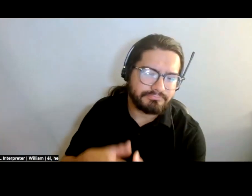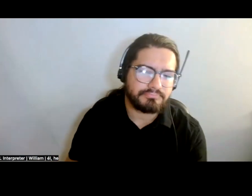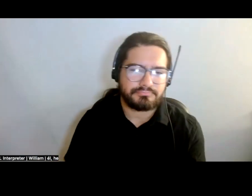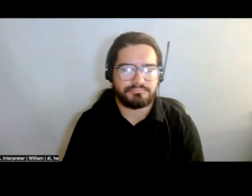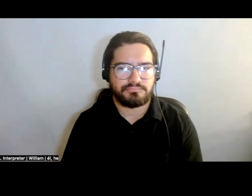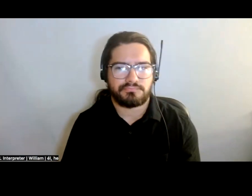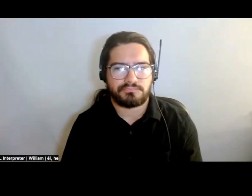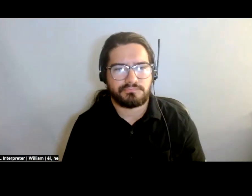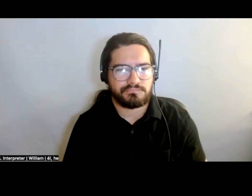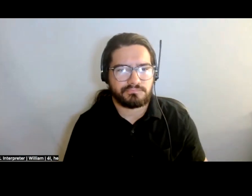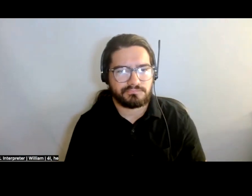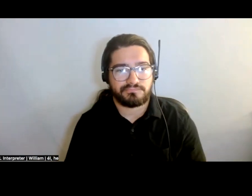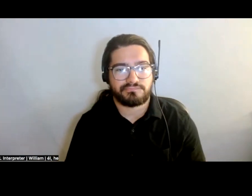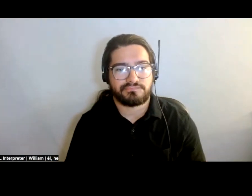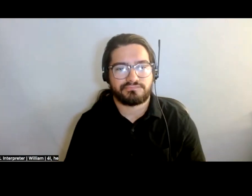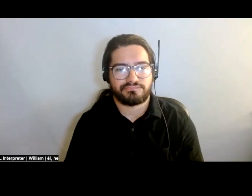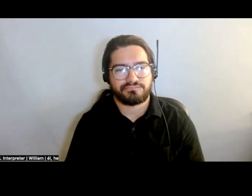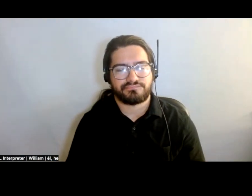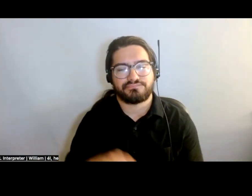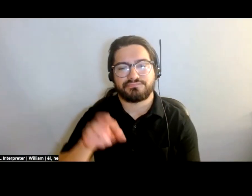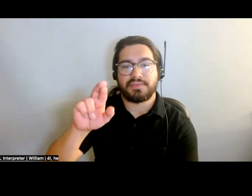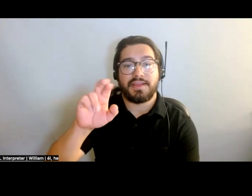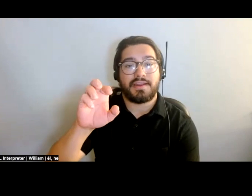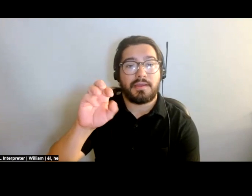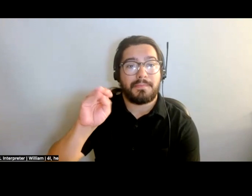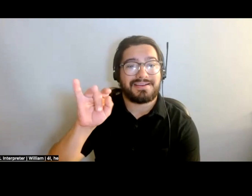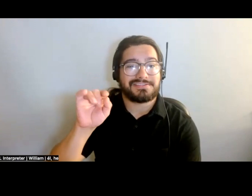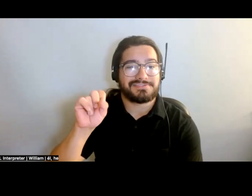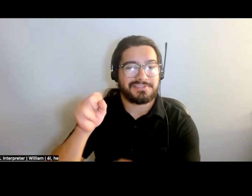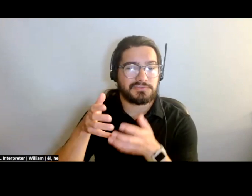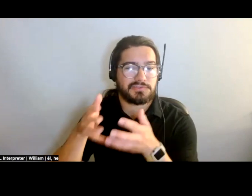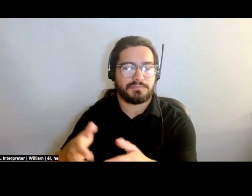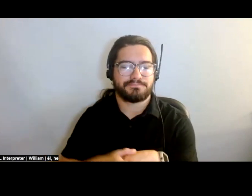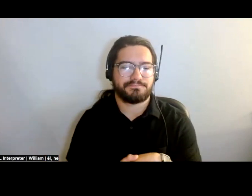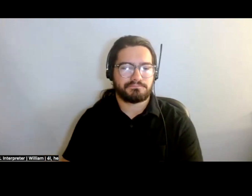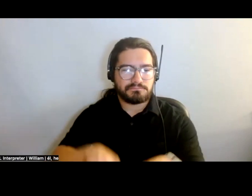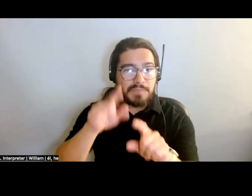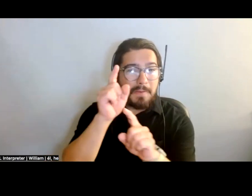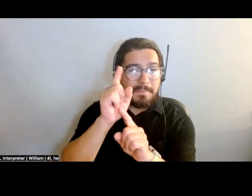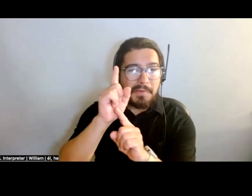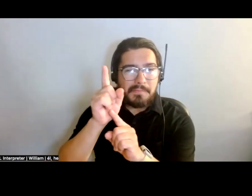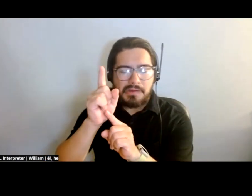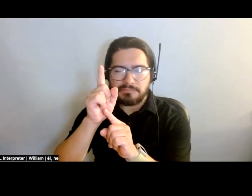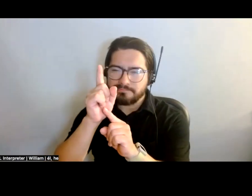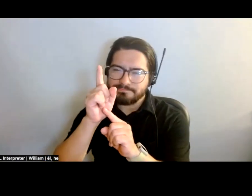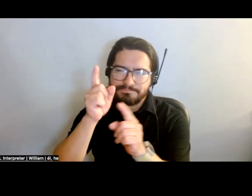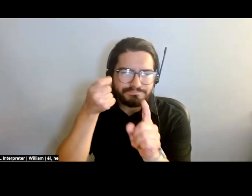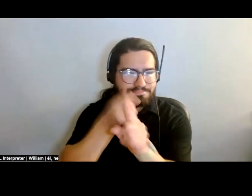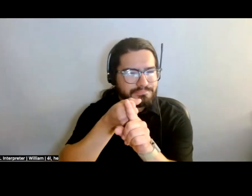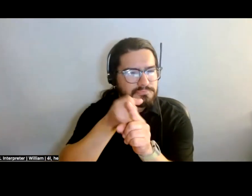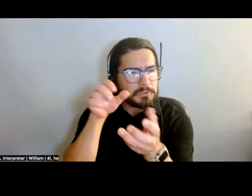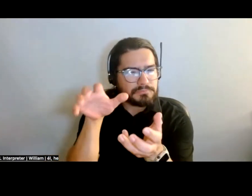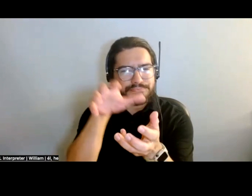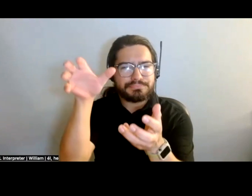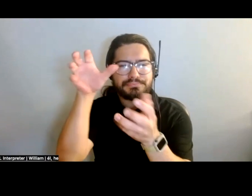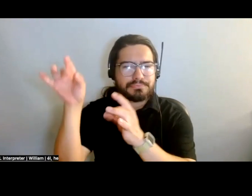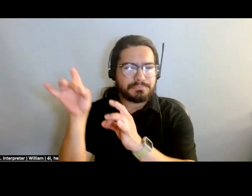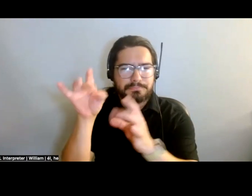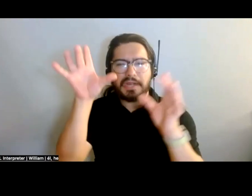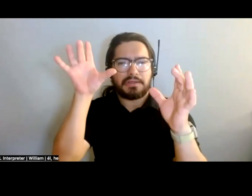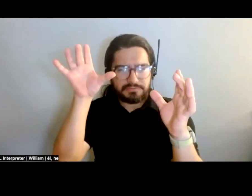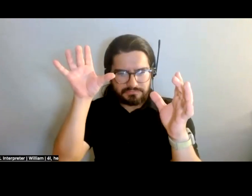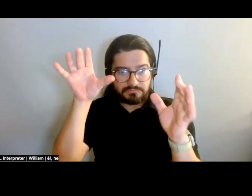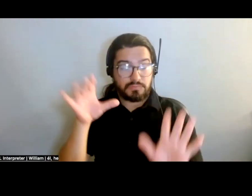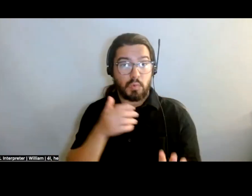Instantes de caos y violencia reviven fantasmas